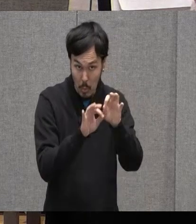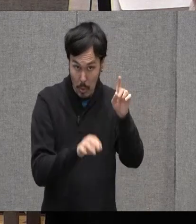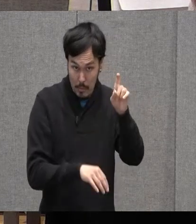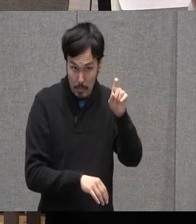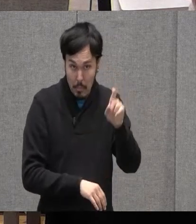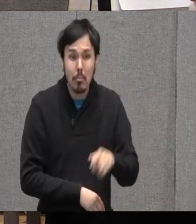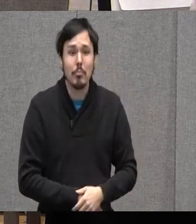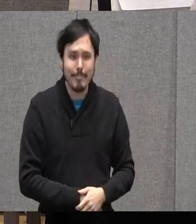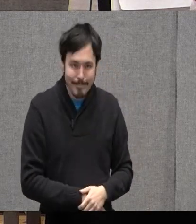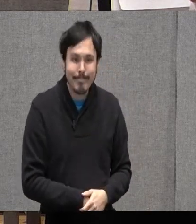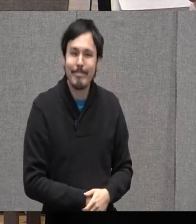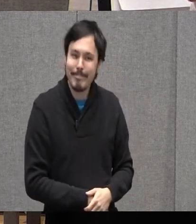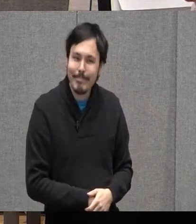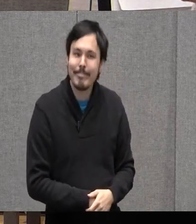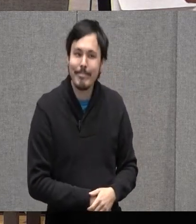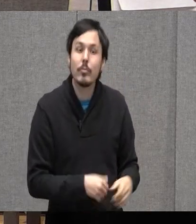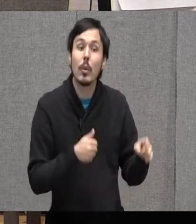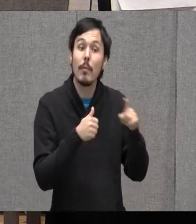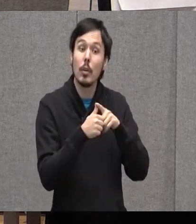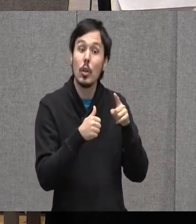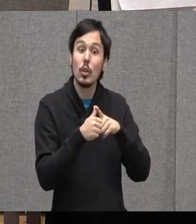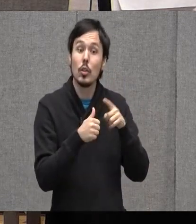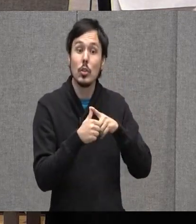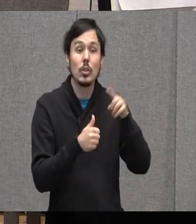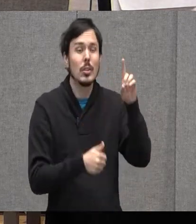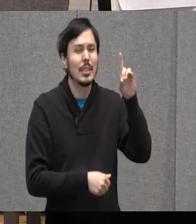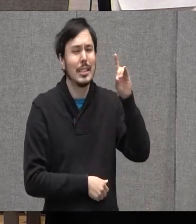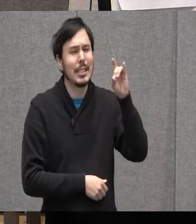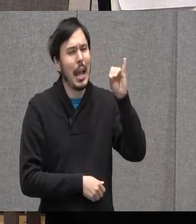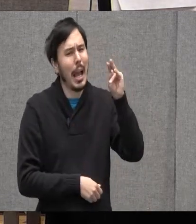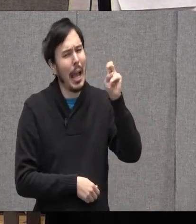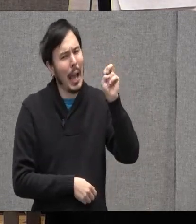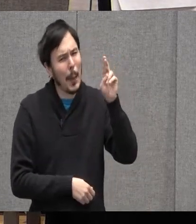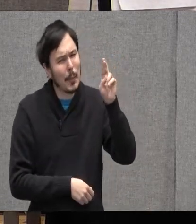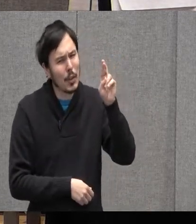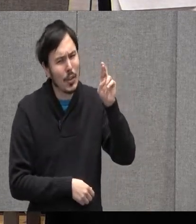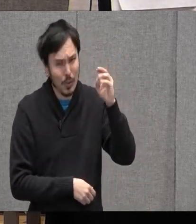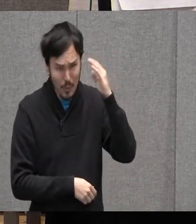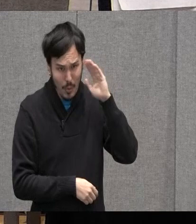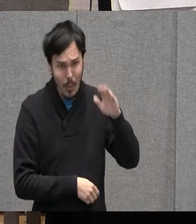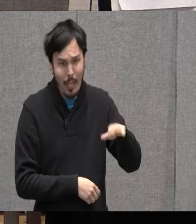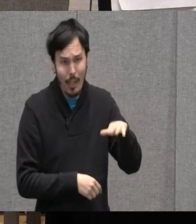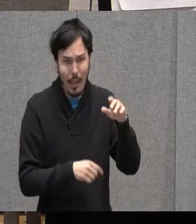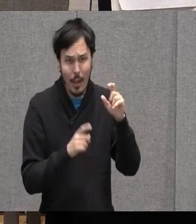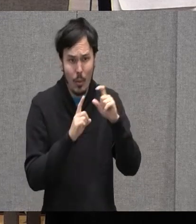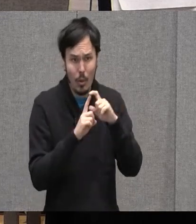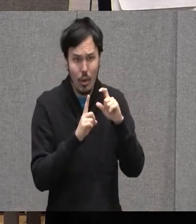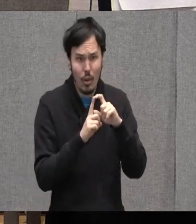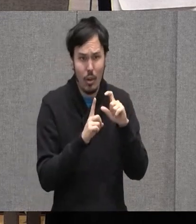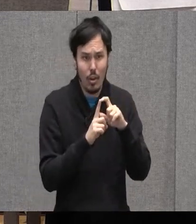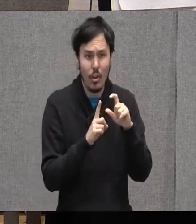Yeah. First off, do you know what a diameter is? So I'm gonna underline that because that is important